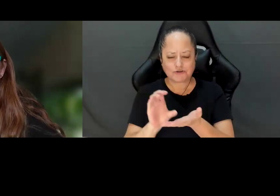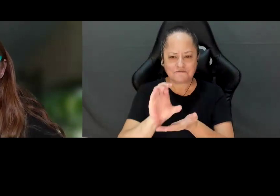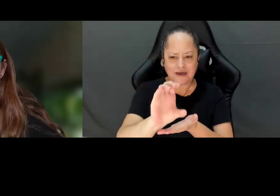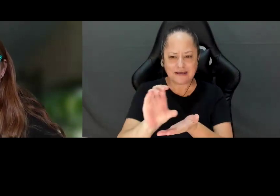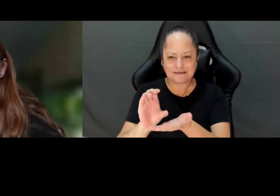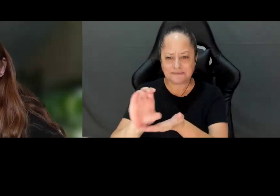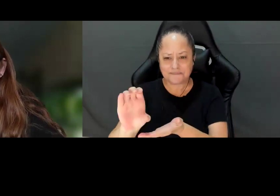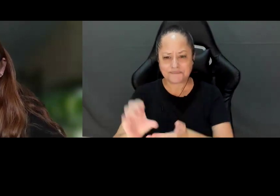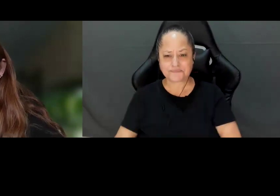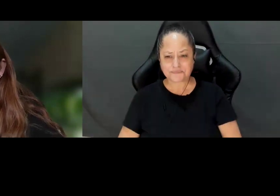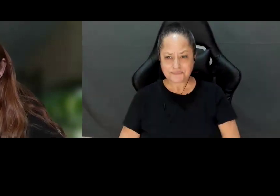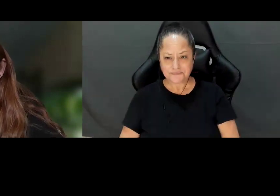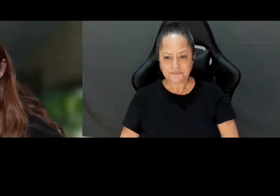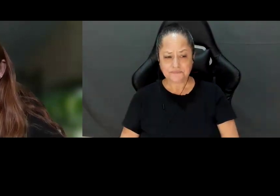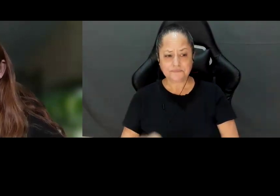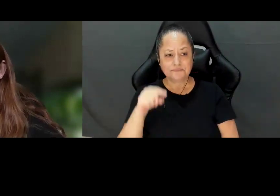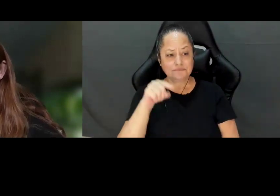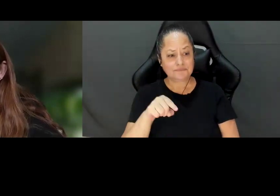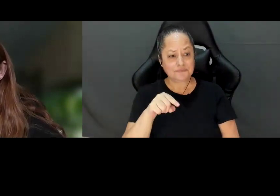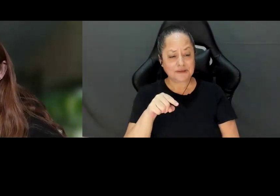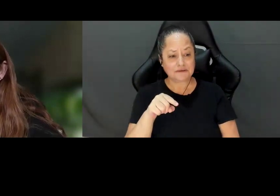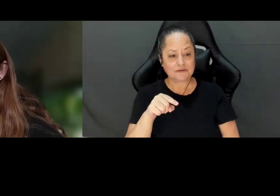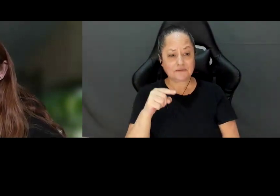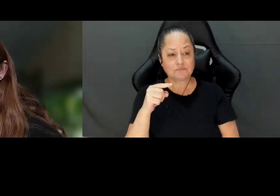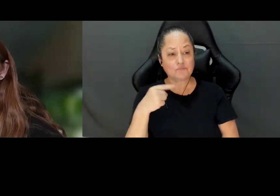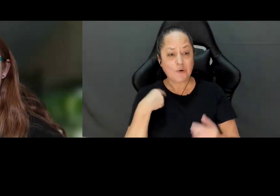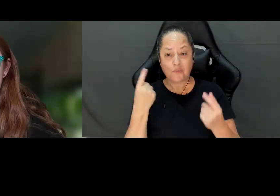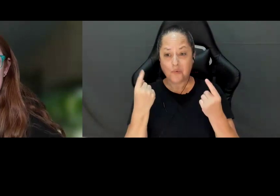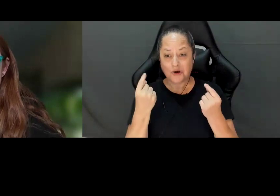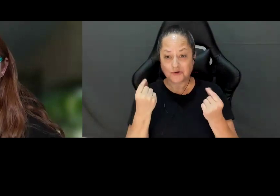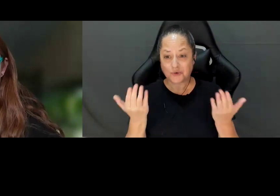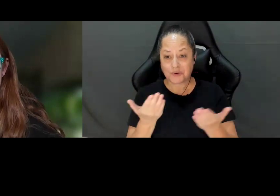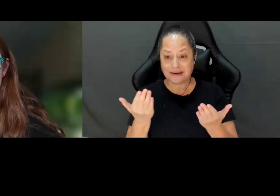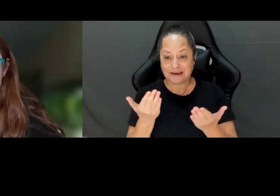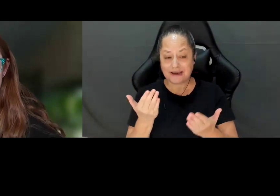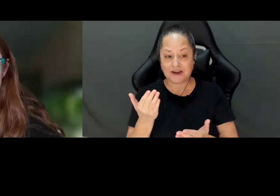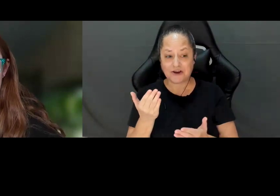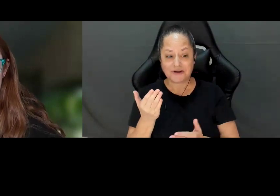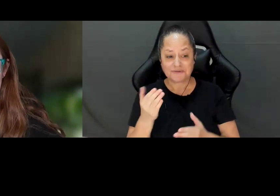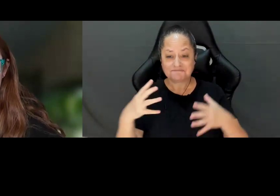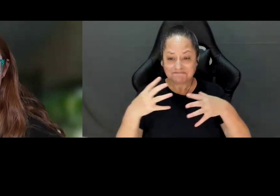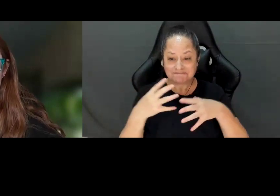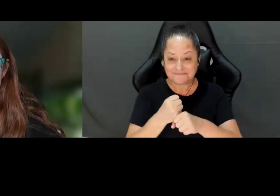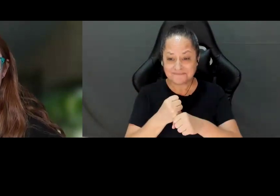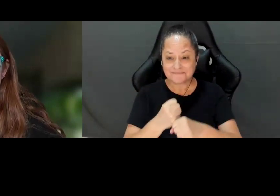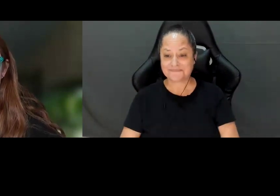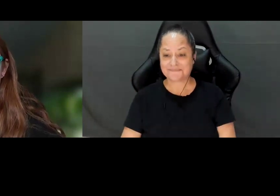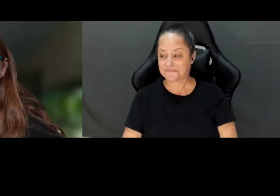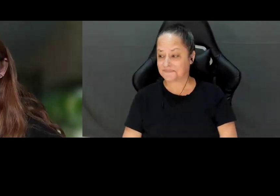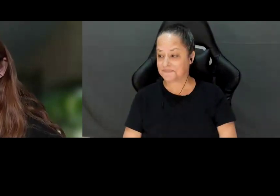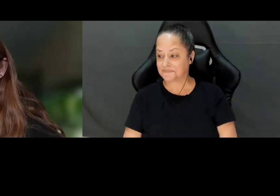And so this is really what we are doing here in a nutshell.